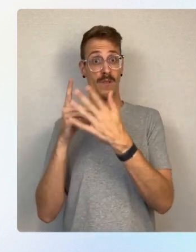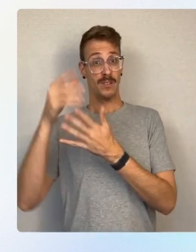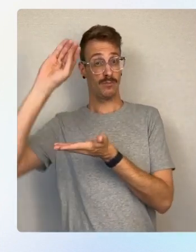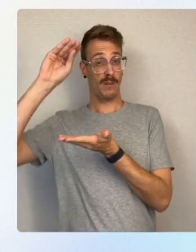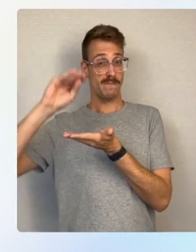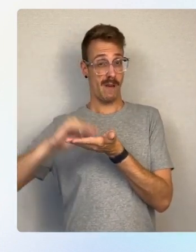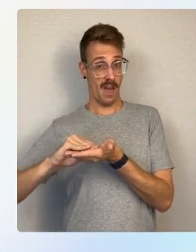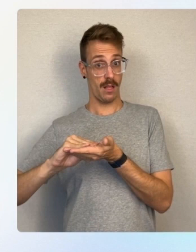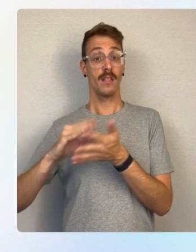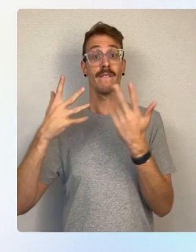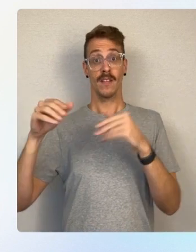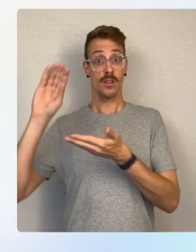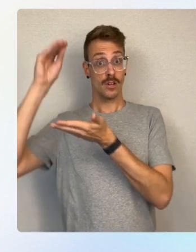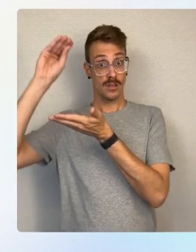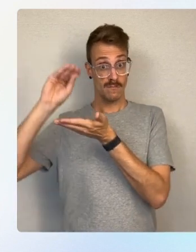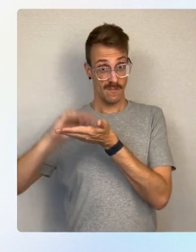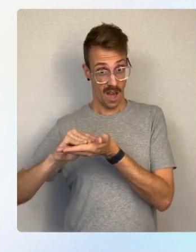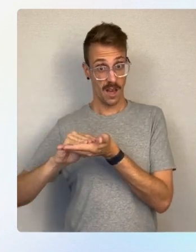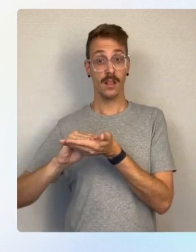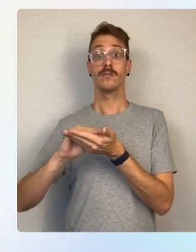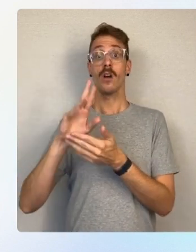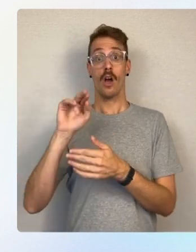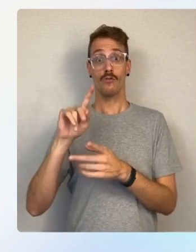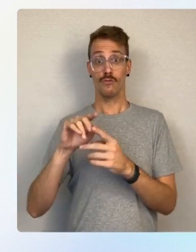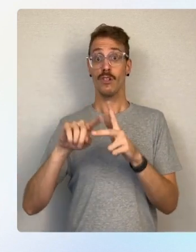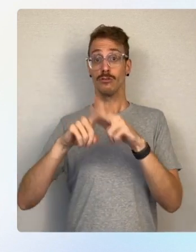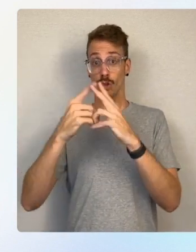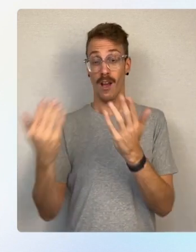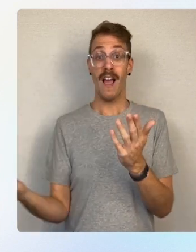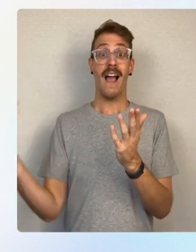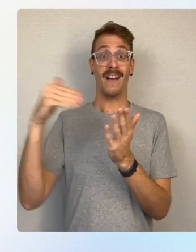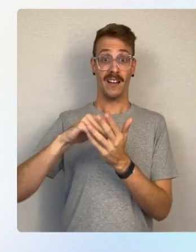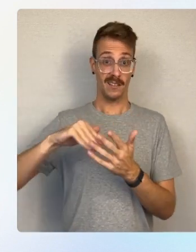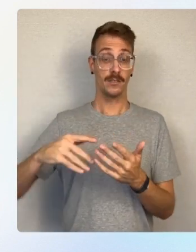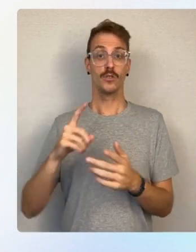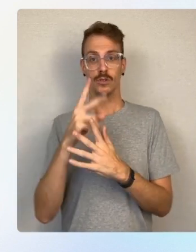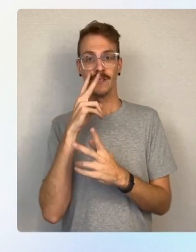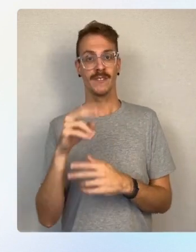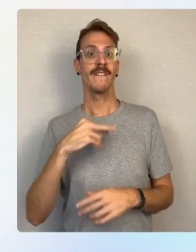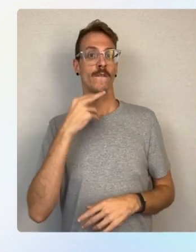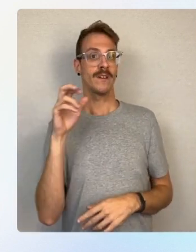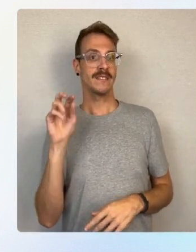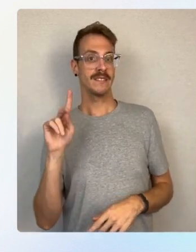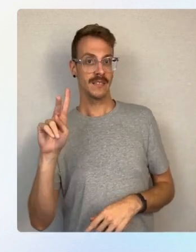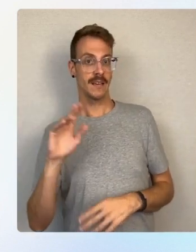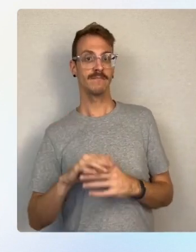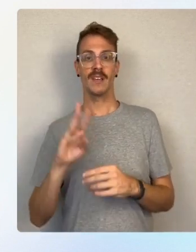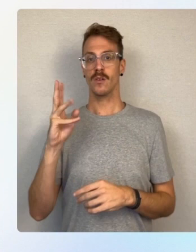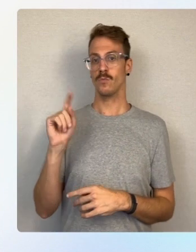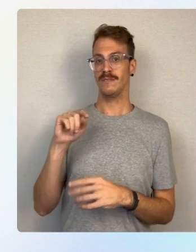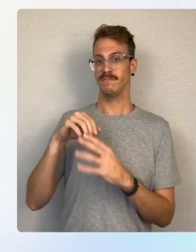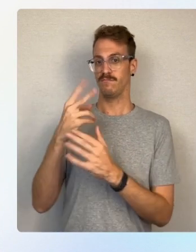and Wit Unreal need to be compiled. When the compilation is complete and Unreal Engine has restarted, you should see Voice SDK and Wit